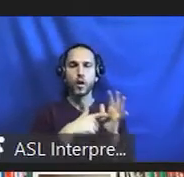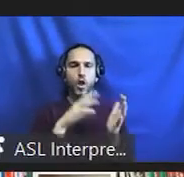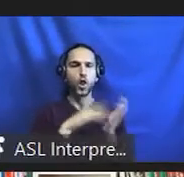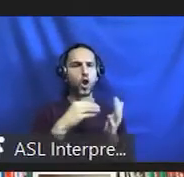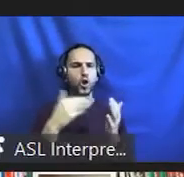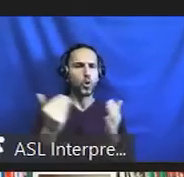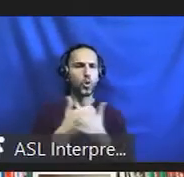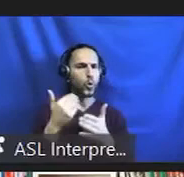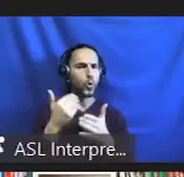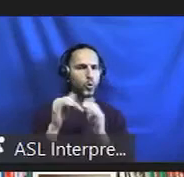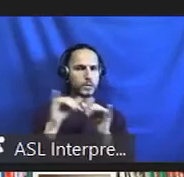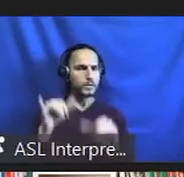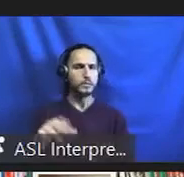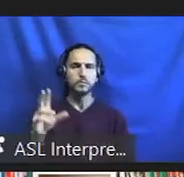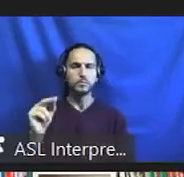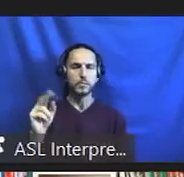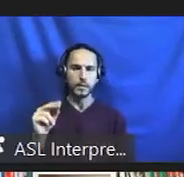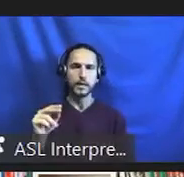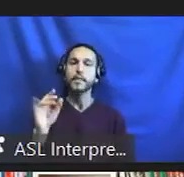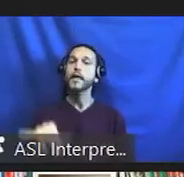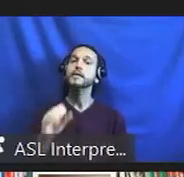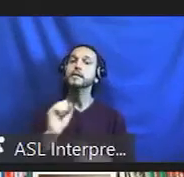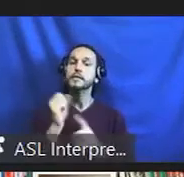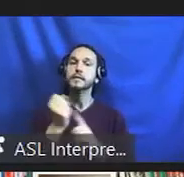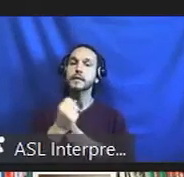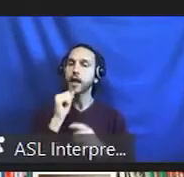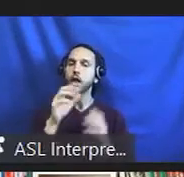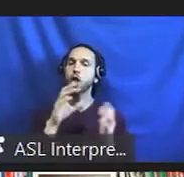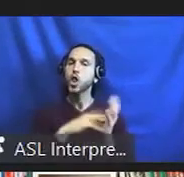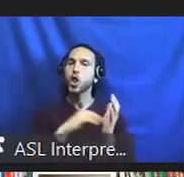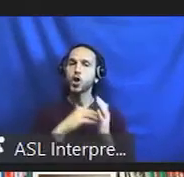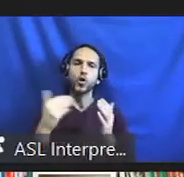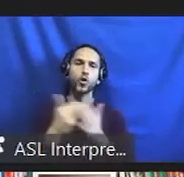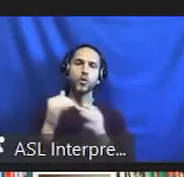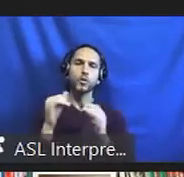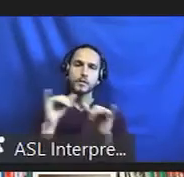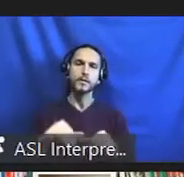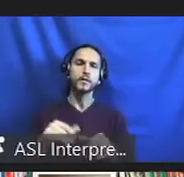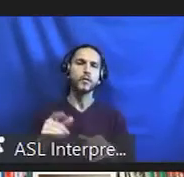Now, in this case, it wouldn't be learning a different system. It would be like what they're comfortable with.